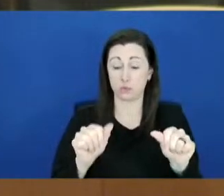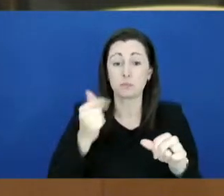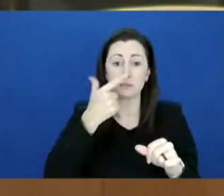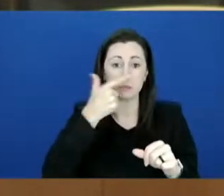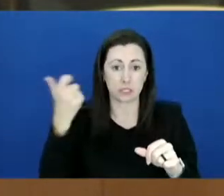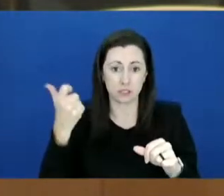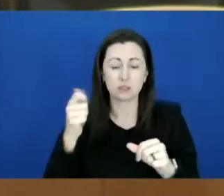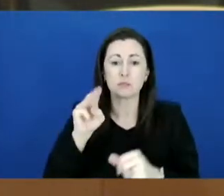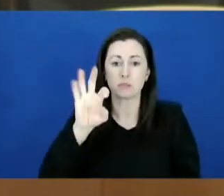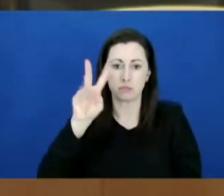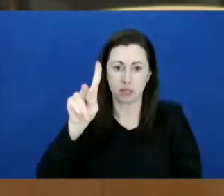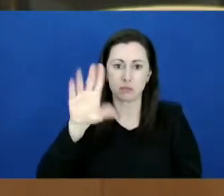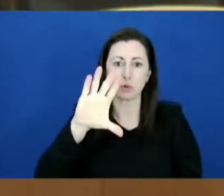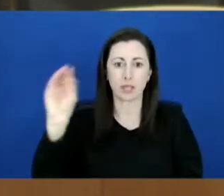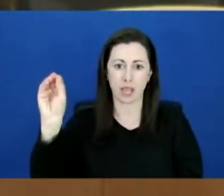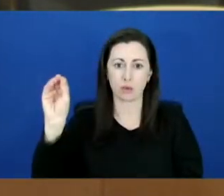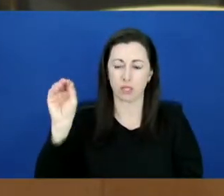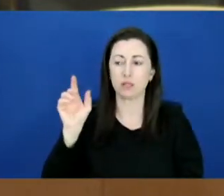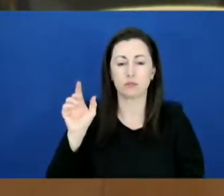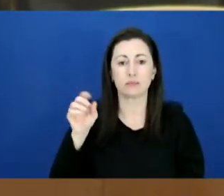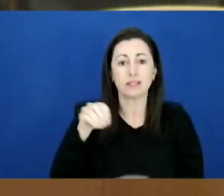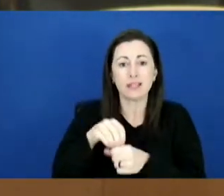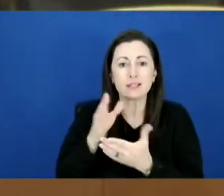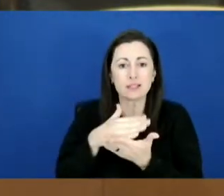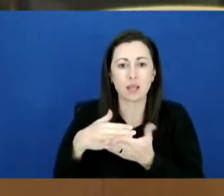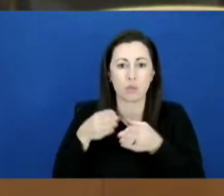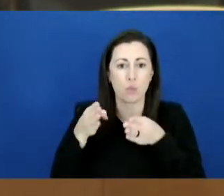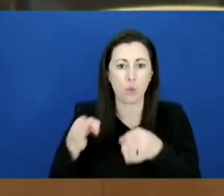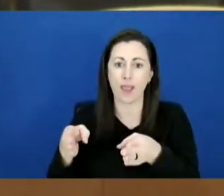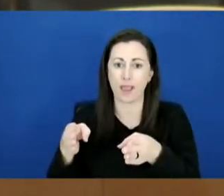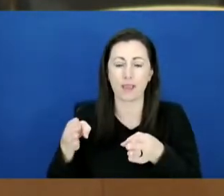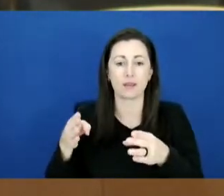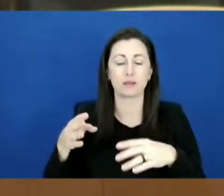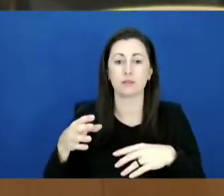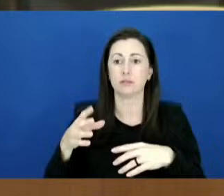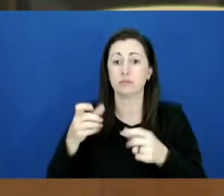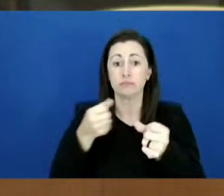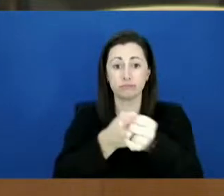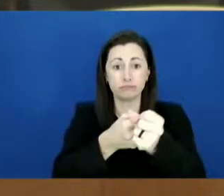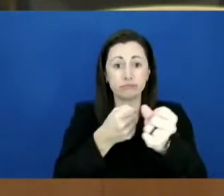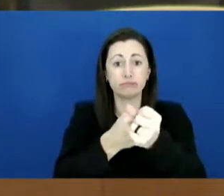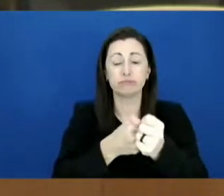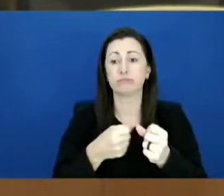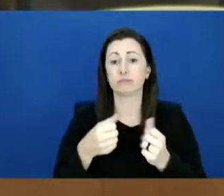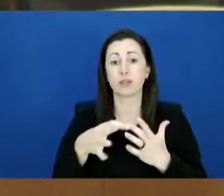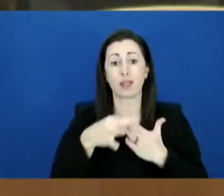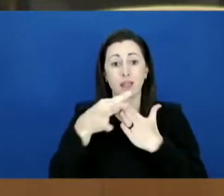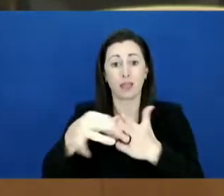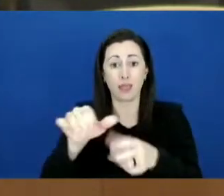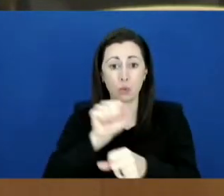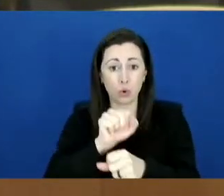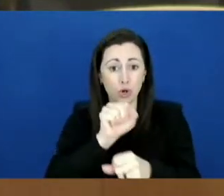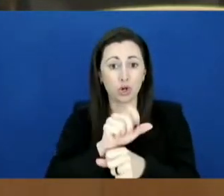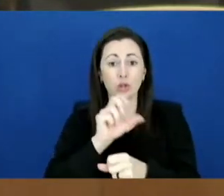ALL MADE POSSIBLE BECAUSE